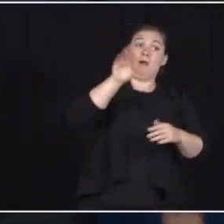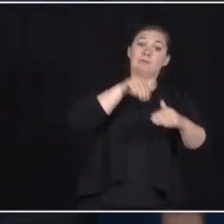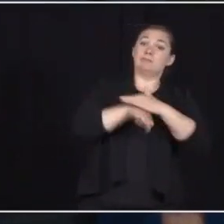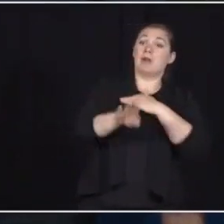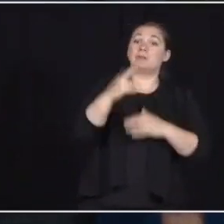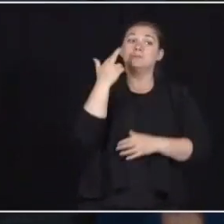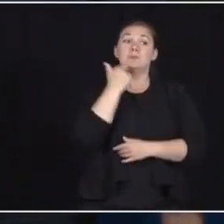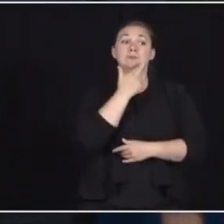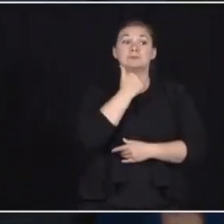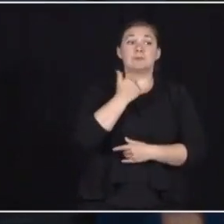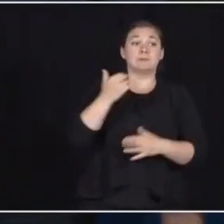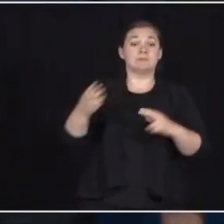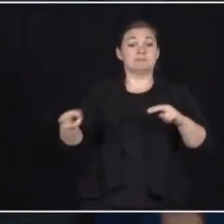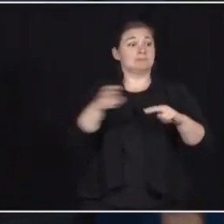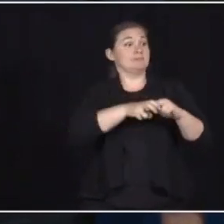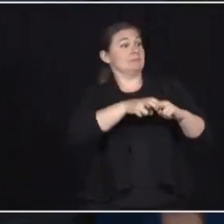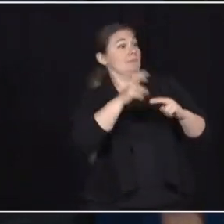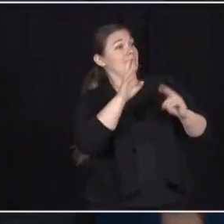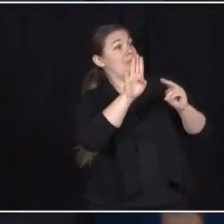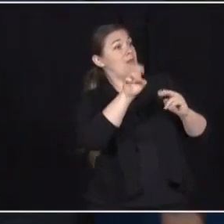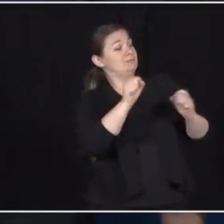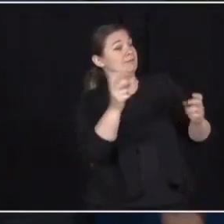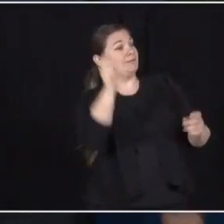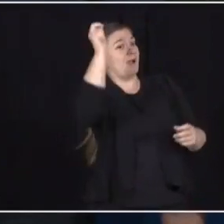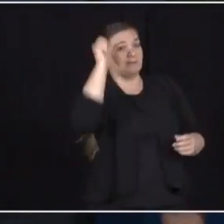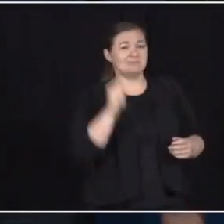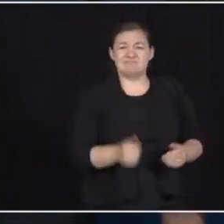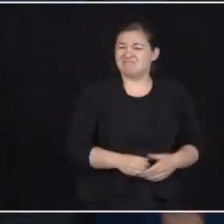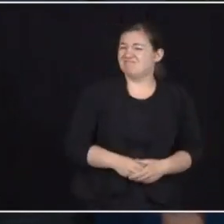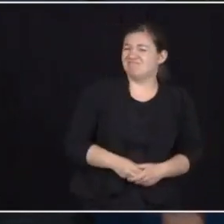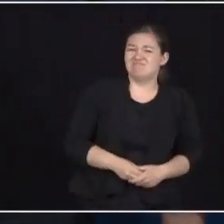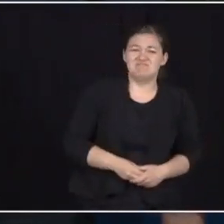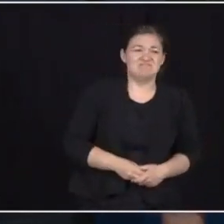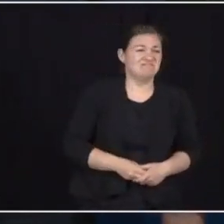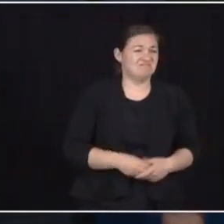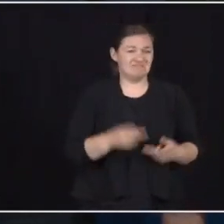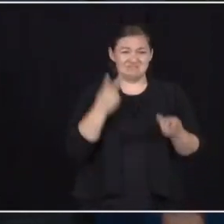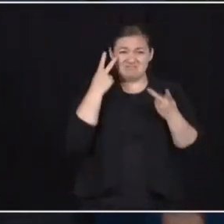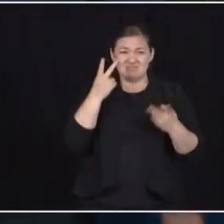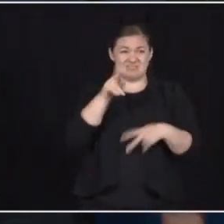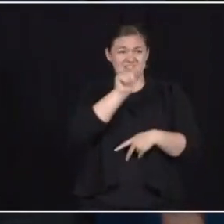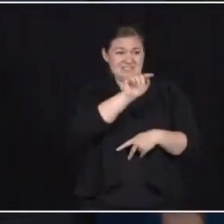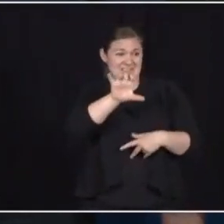what does it take, and Mr McLeod is going to talk about what we are doing in the sports and